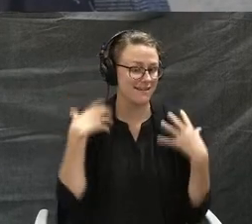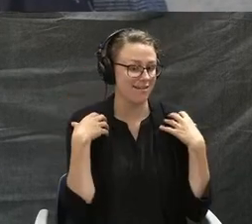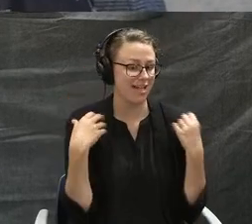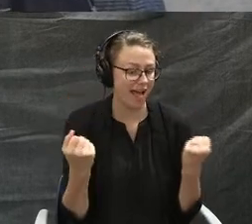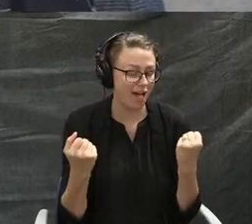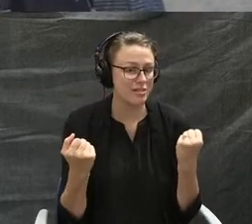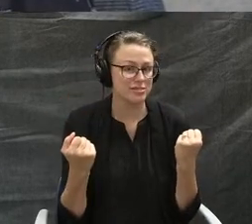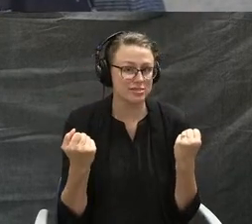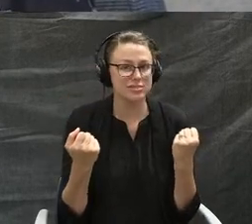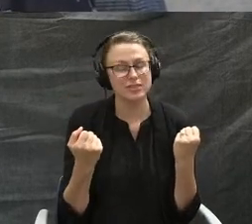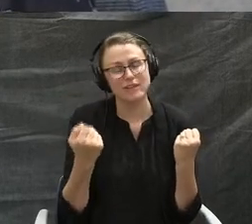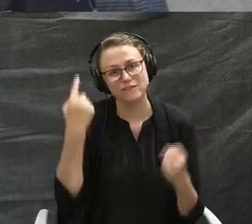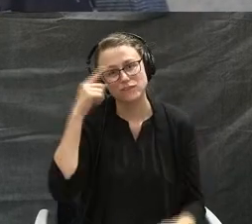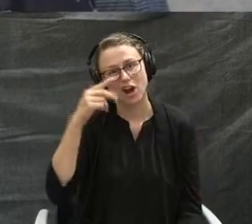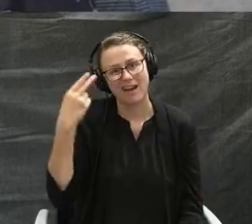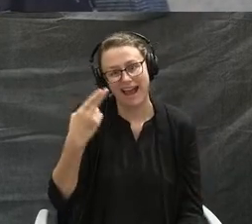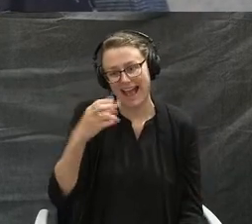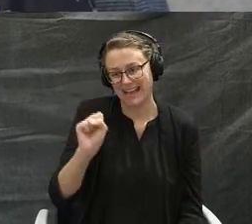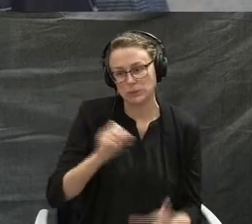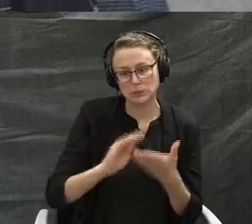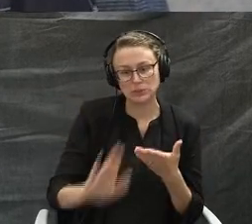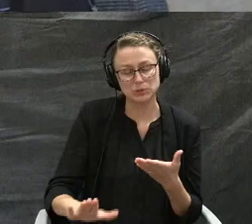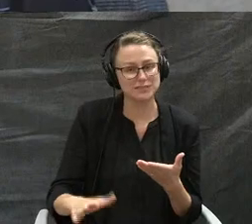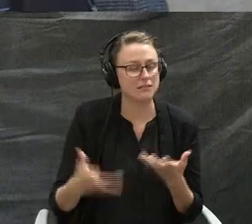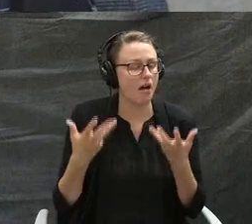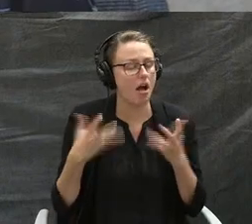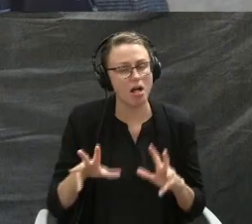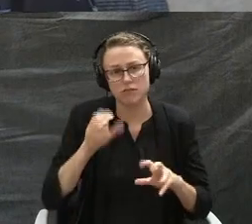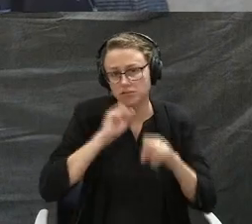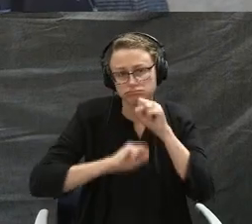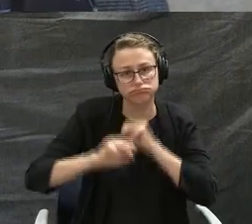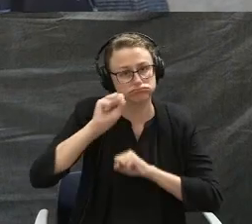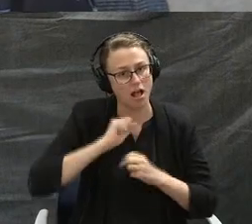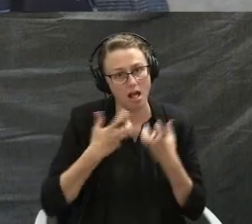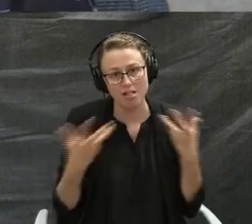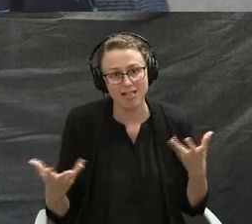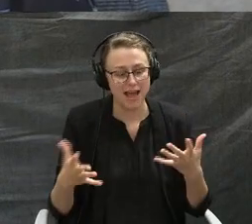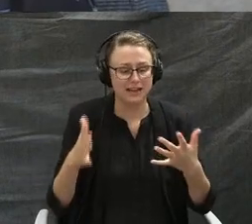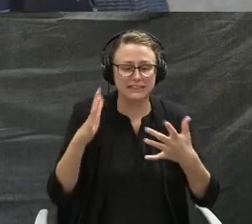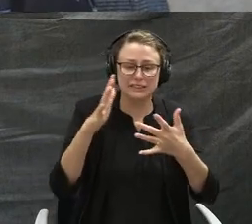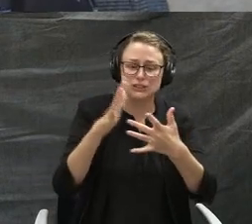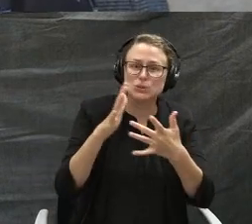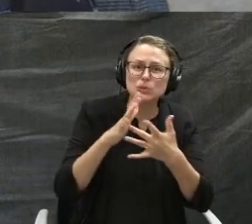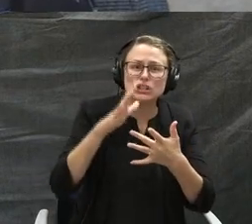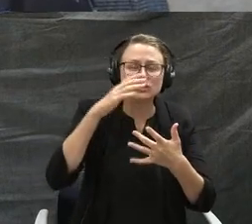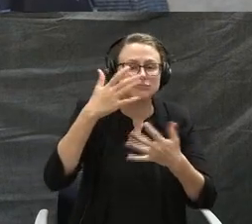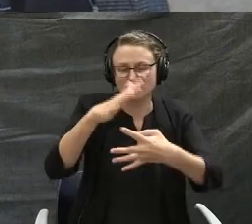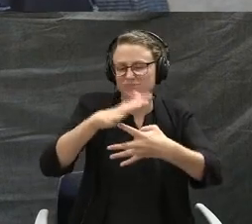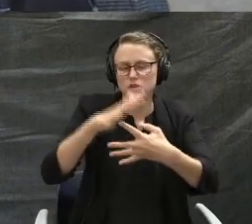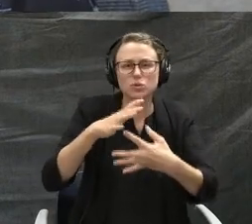the high school students they have been through a lot this year. Juniors missed prom and going to friends grad parties.